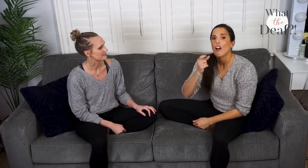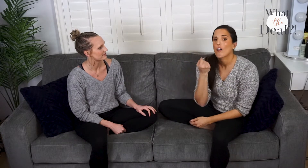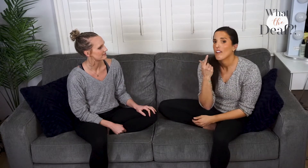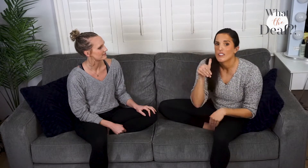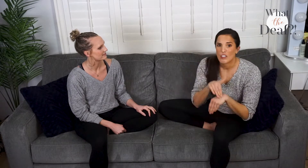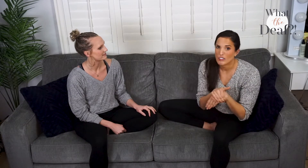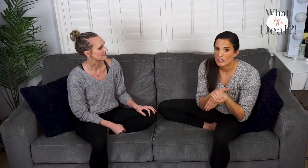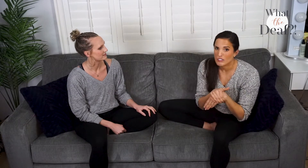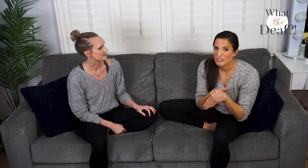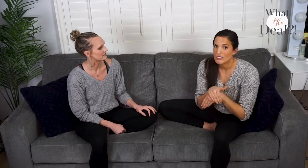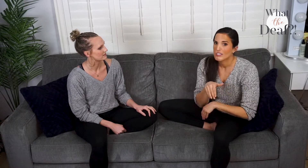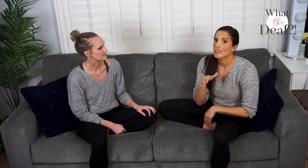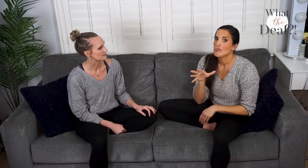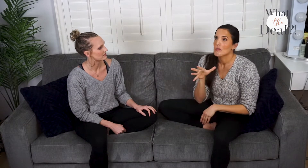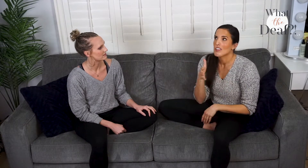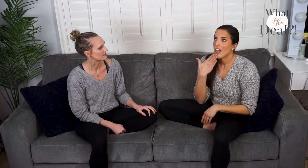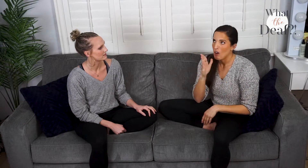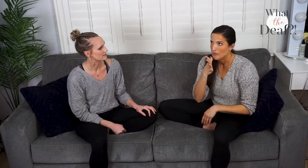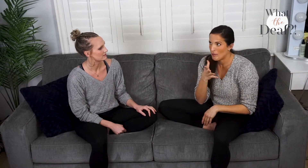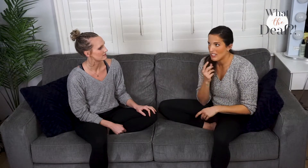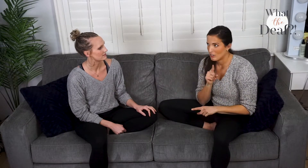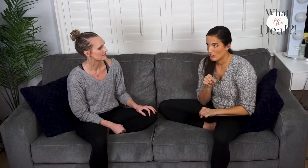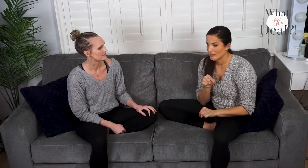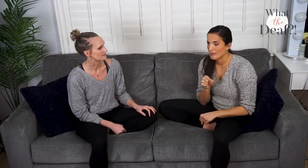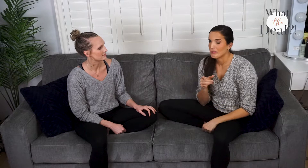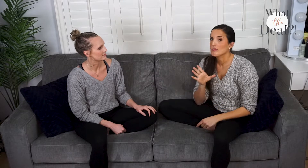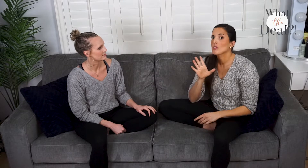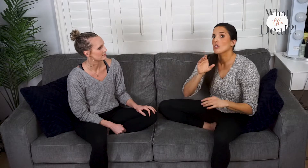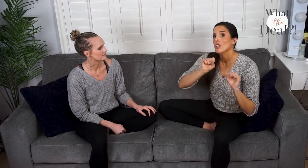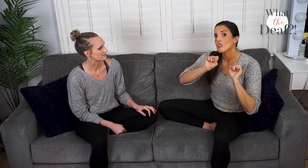And you have to understand, it was like 11 o'clock at night. So thank God my mom answered.